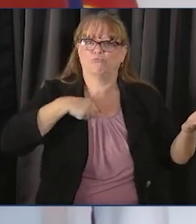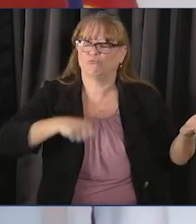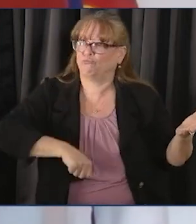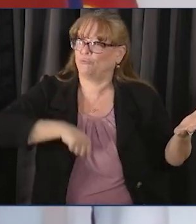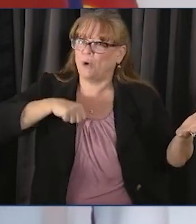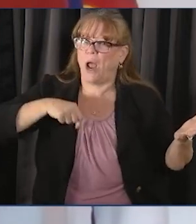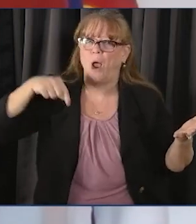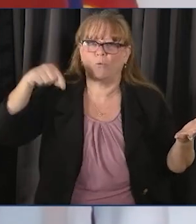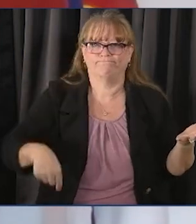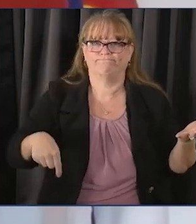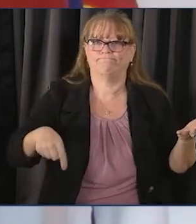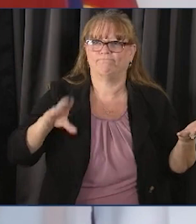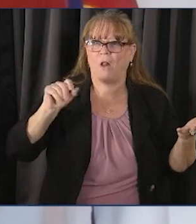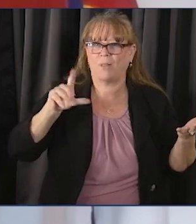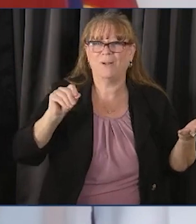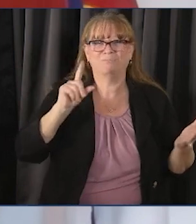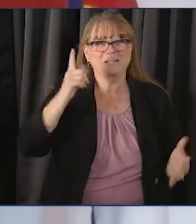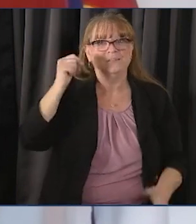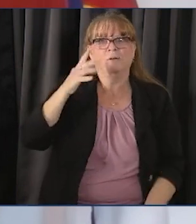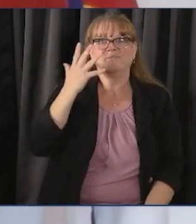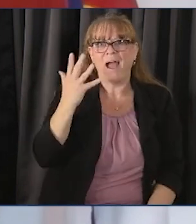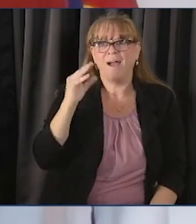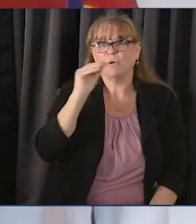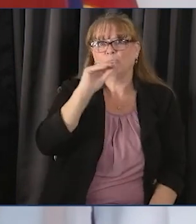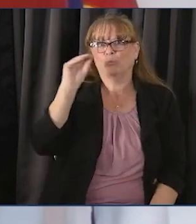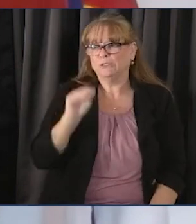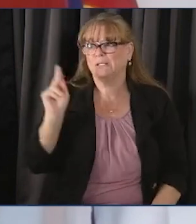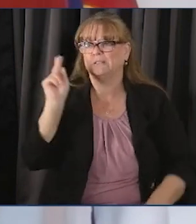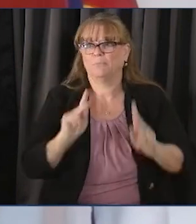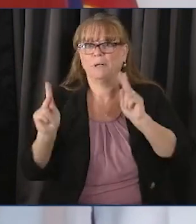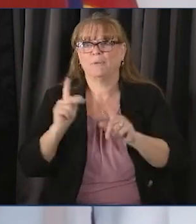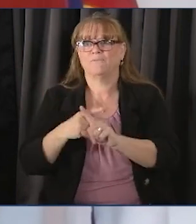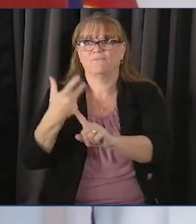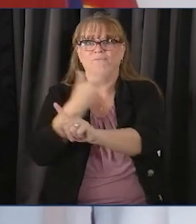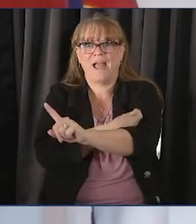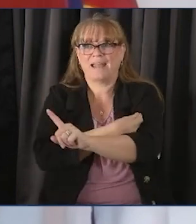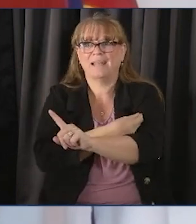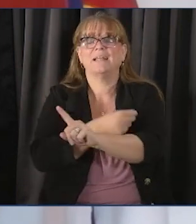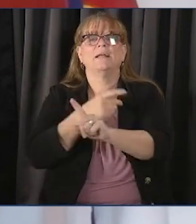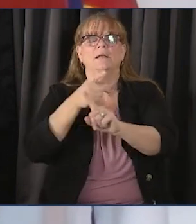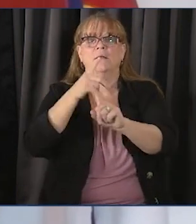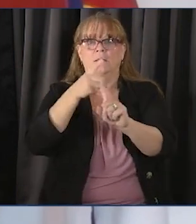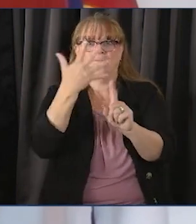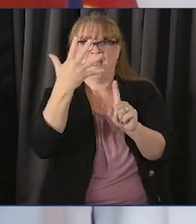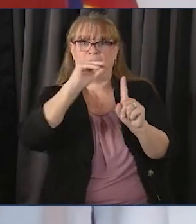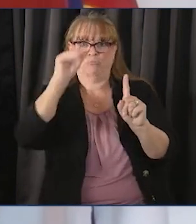But then the protection clock, over five and a half percent over five and a half percent of our population has received the first vaccine.